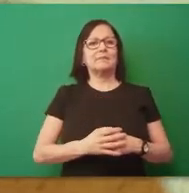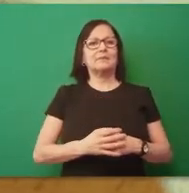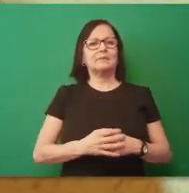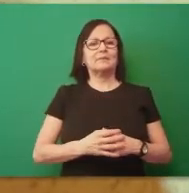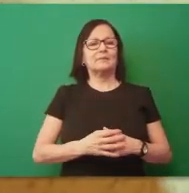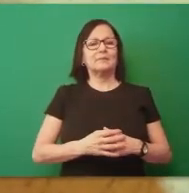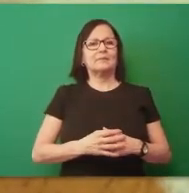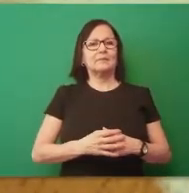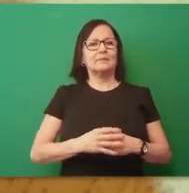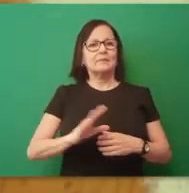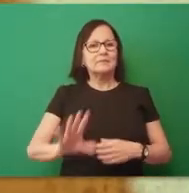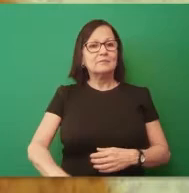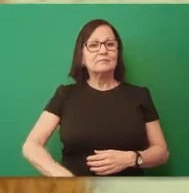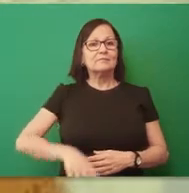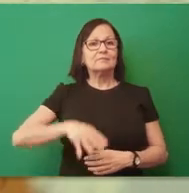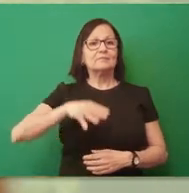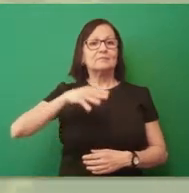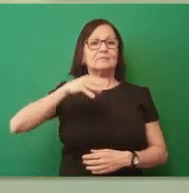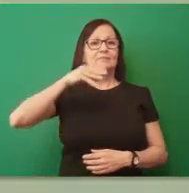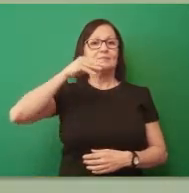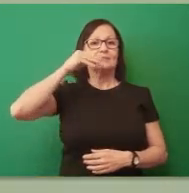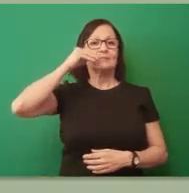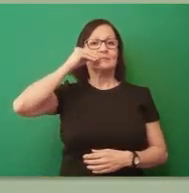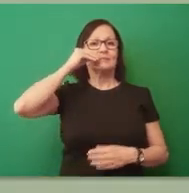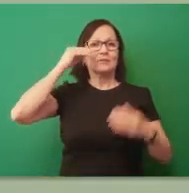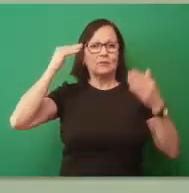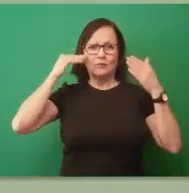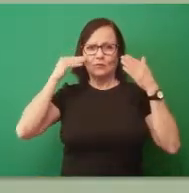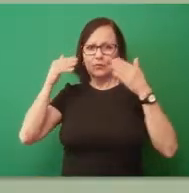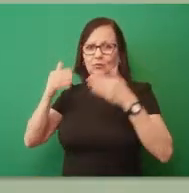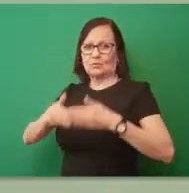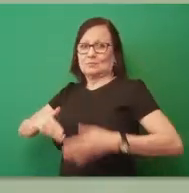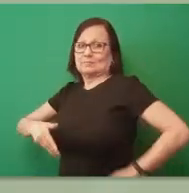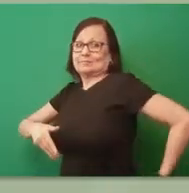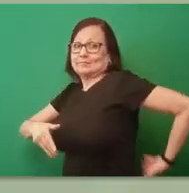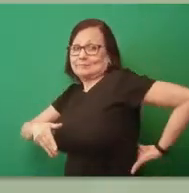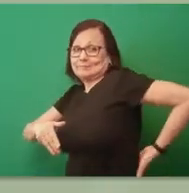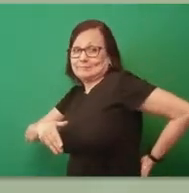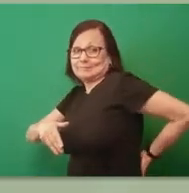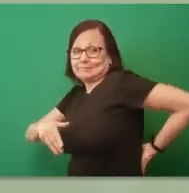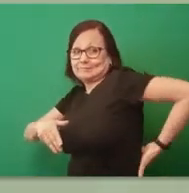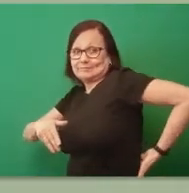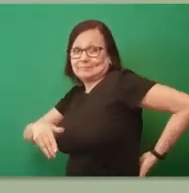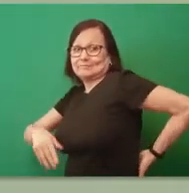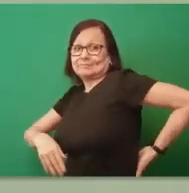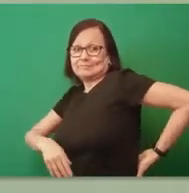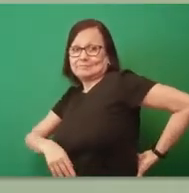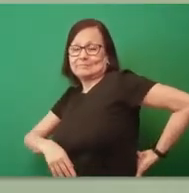When you take your next inhale, we'll bring our attention to the back of the torso.